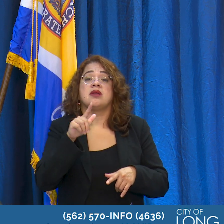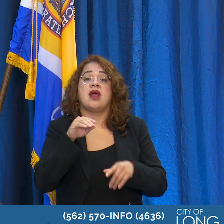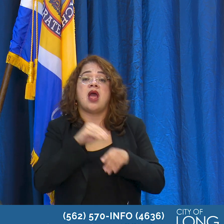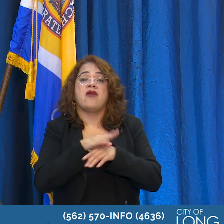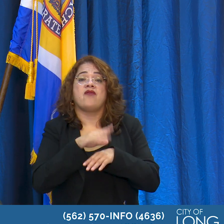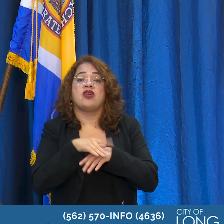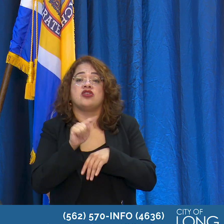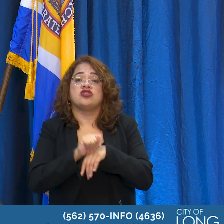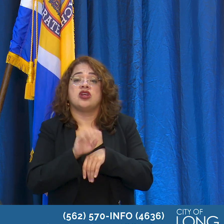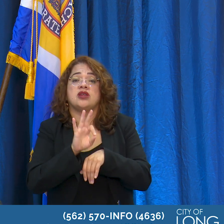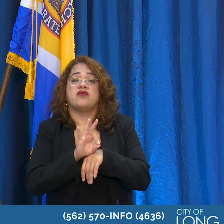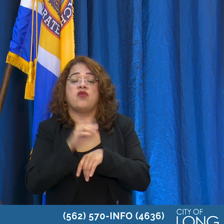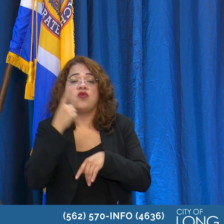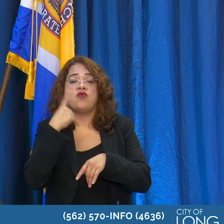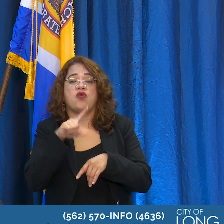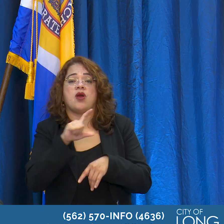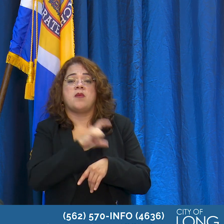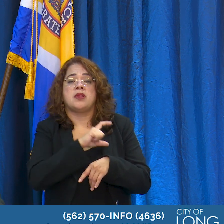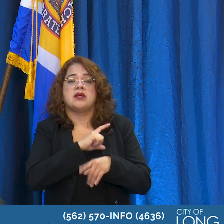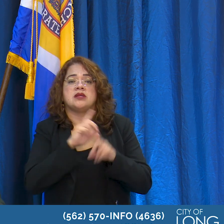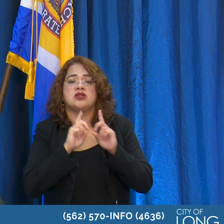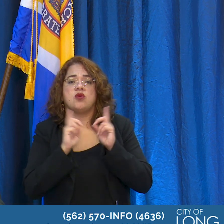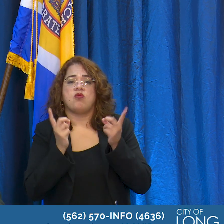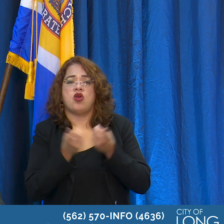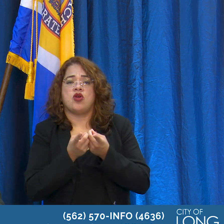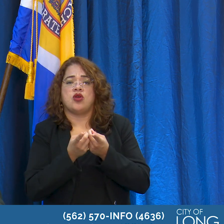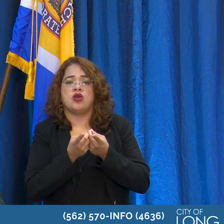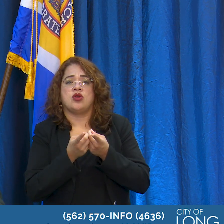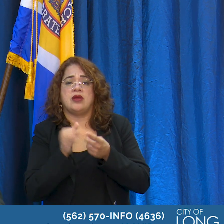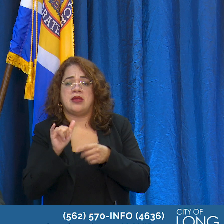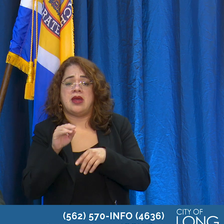to the police department, but that advisory task force hasn't